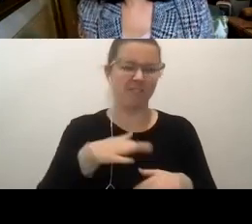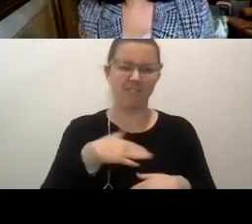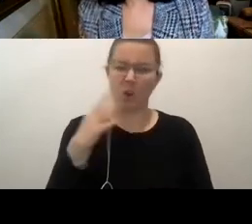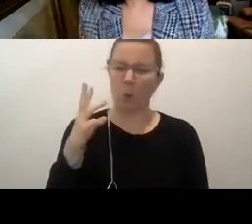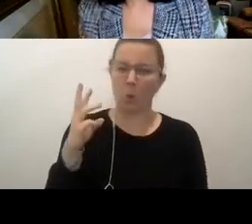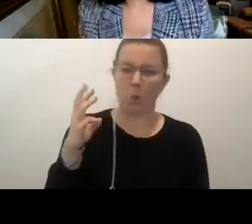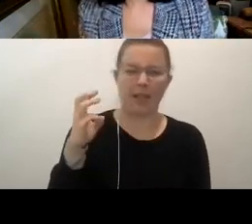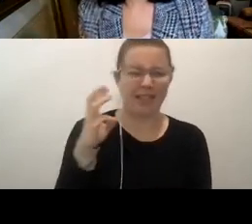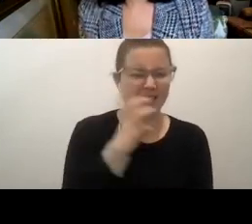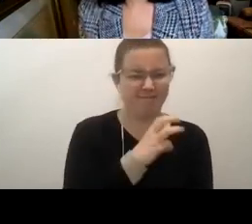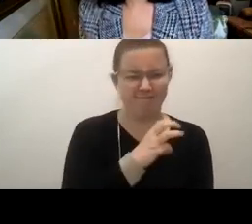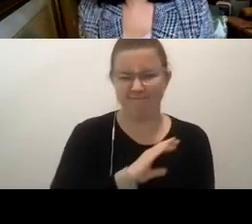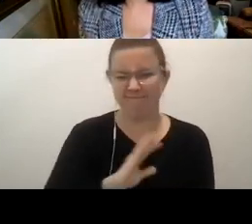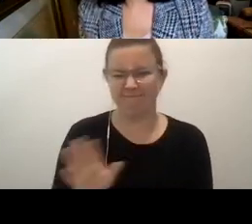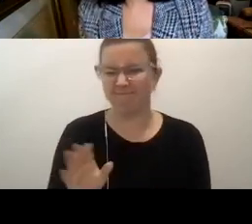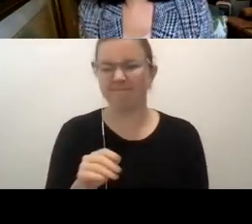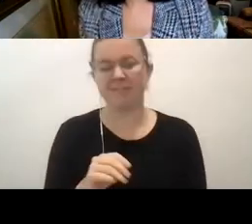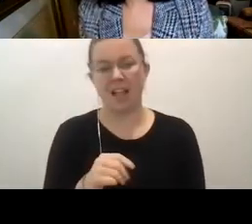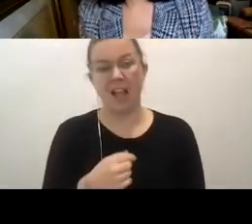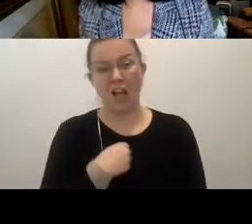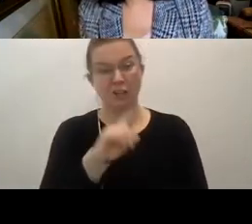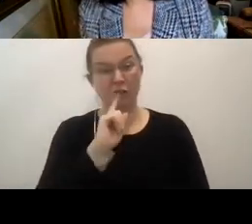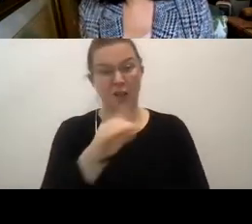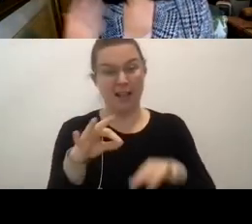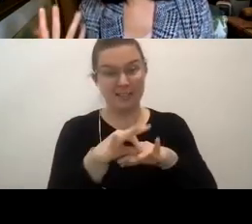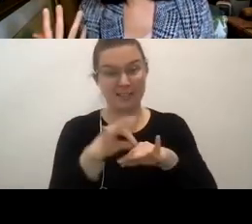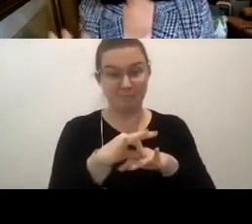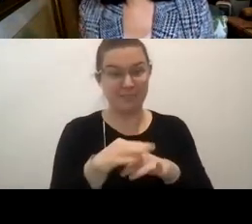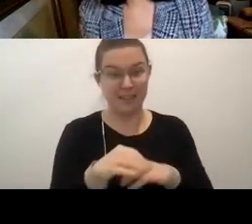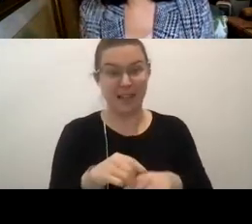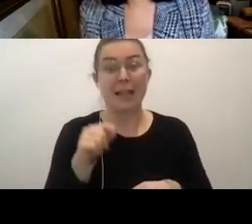And I told him this improves my hearing